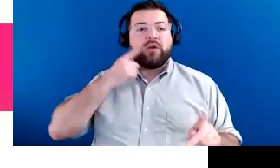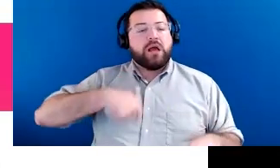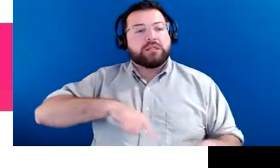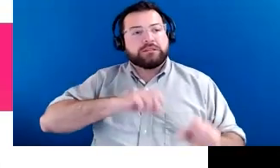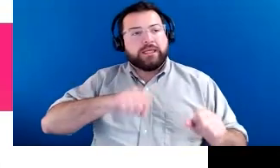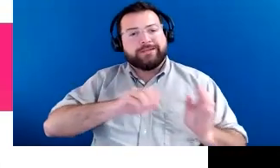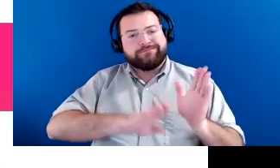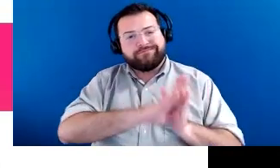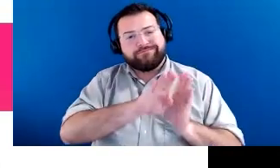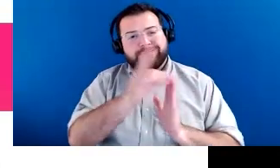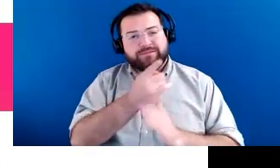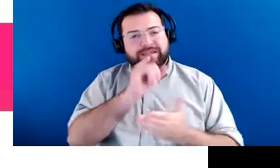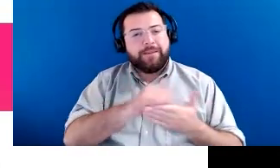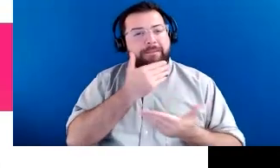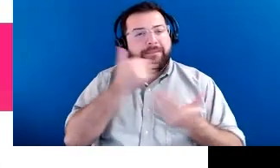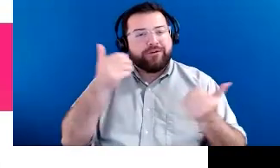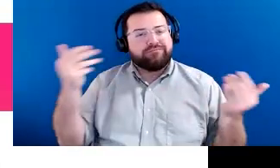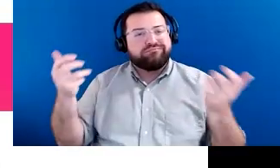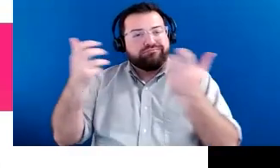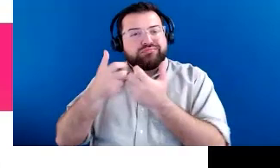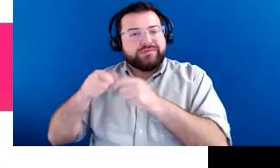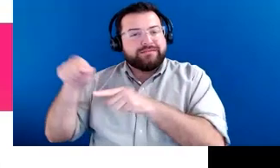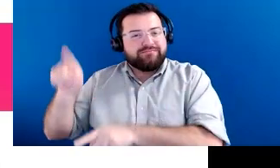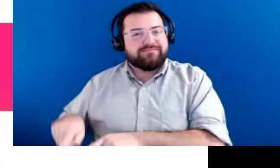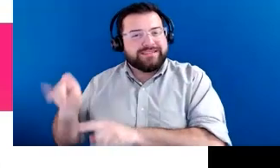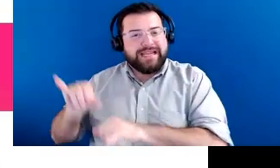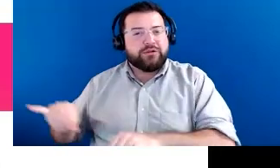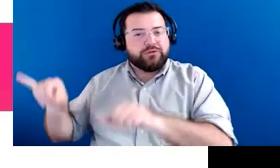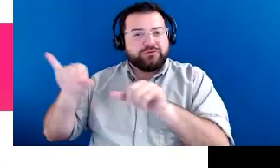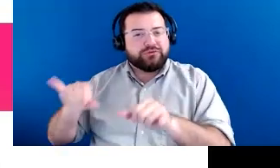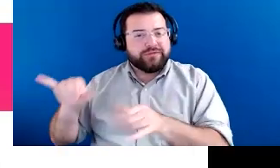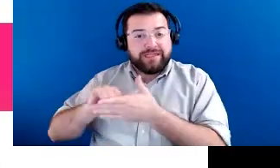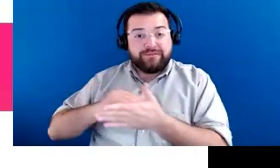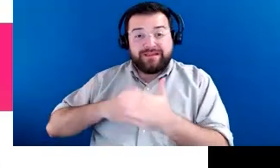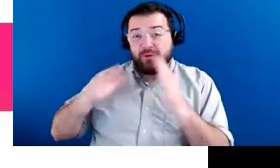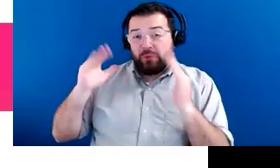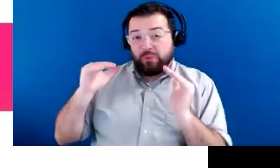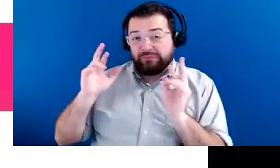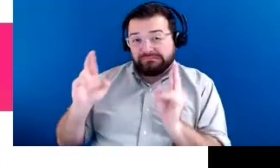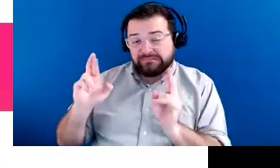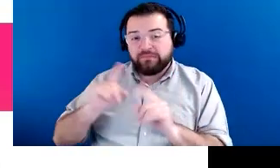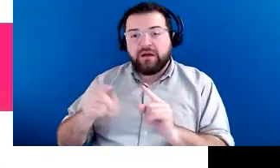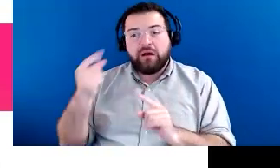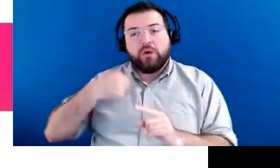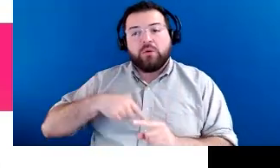that better aligns with the standards, that, you know, that's what I'm hoping. But, you know, we're kind of hamstrung in that way.